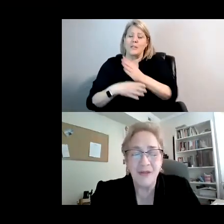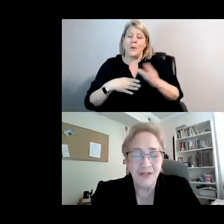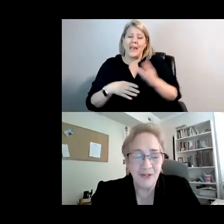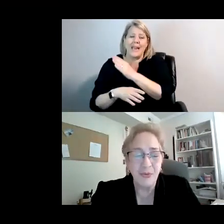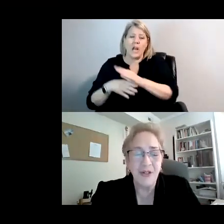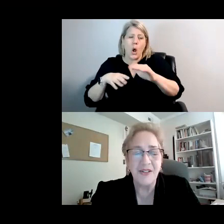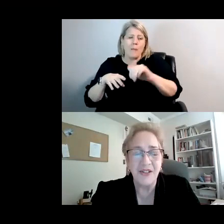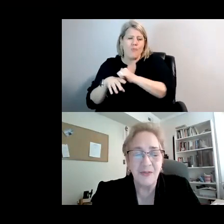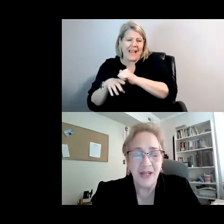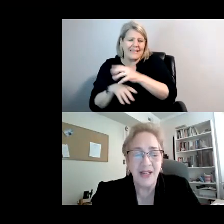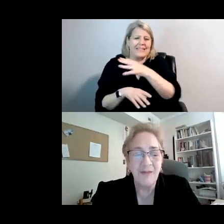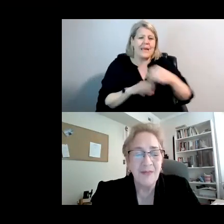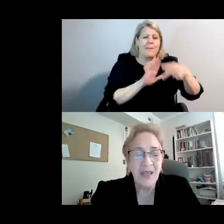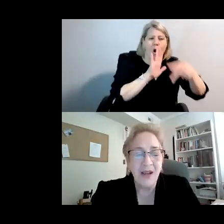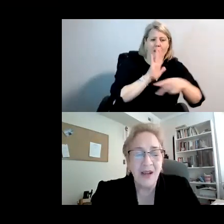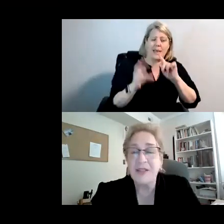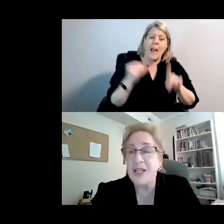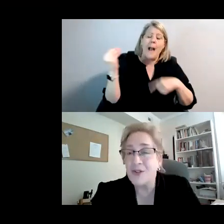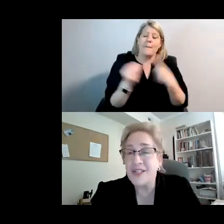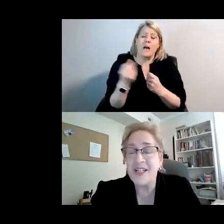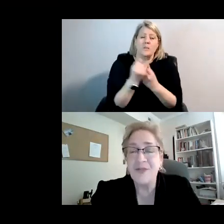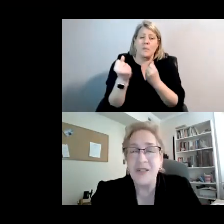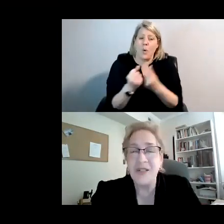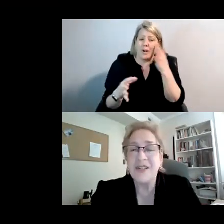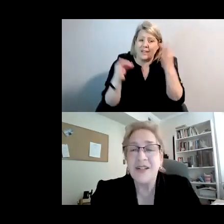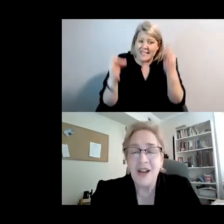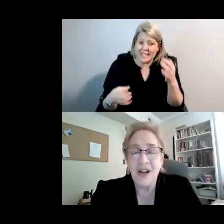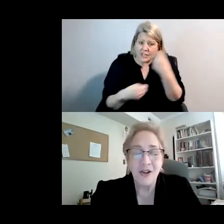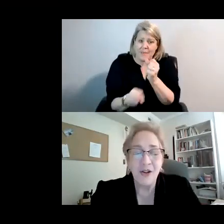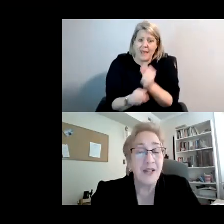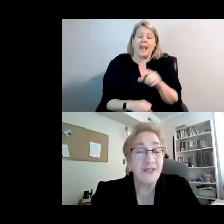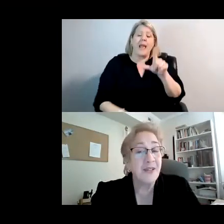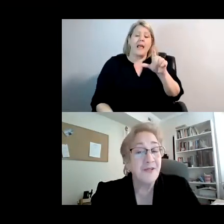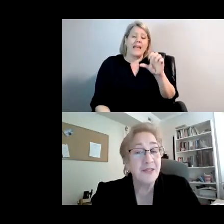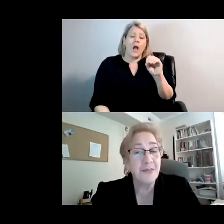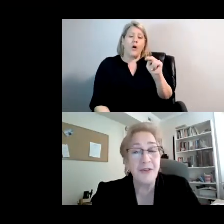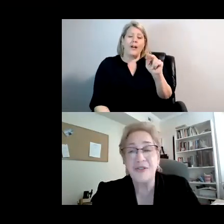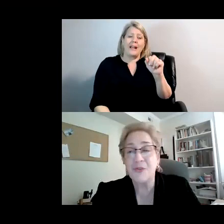around supported decision-making. Leonard Stephens, who has lived experience,